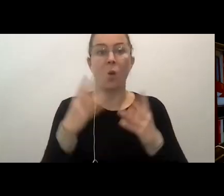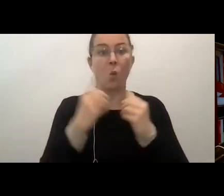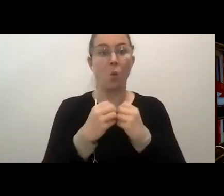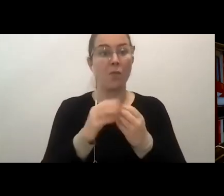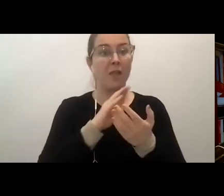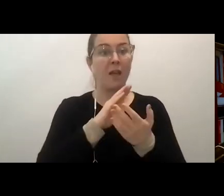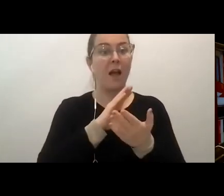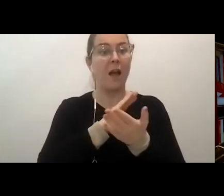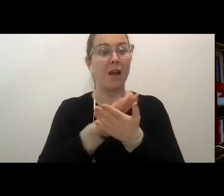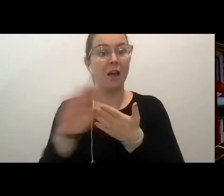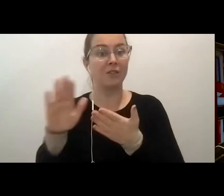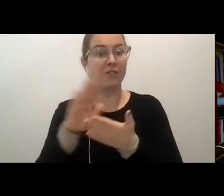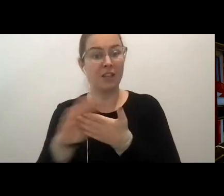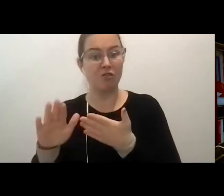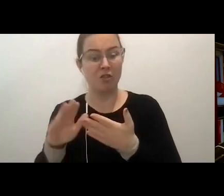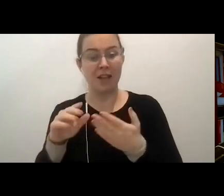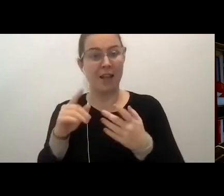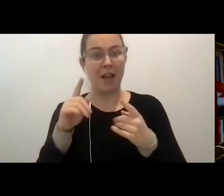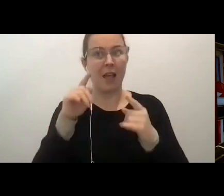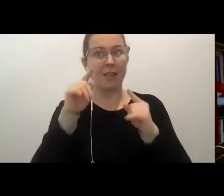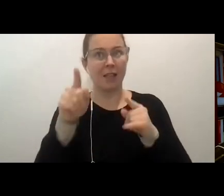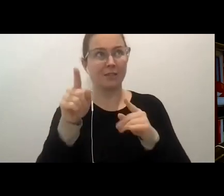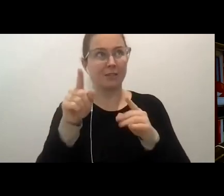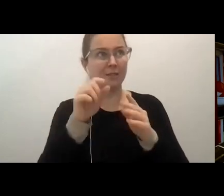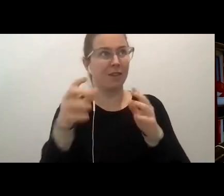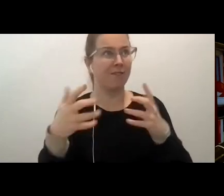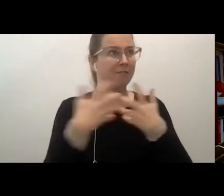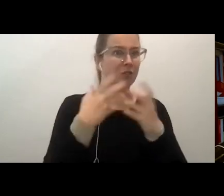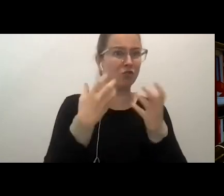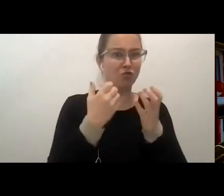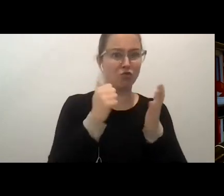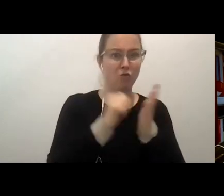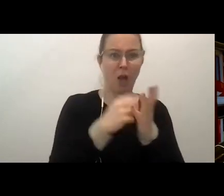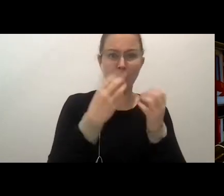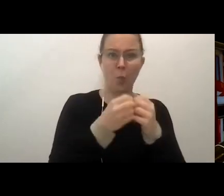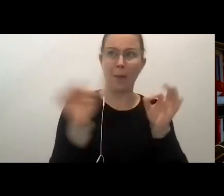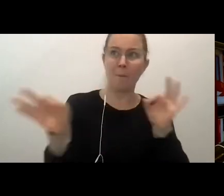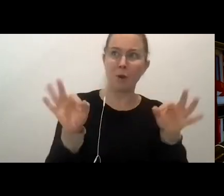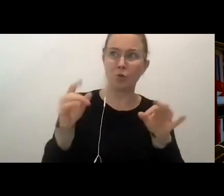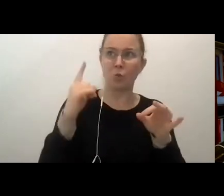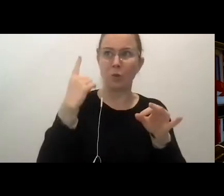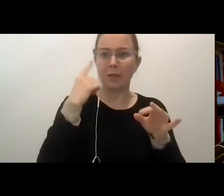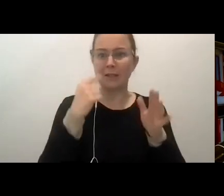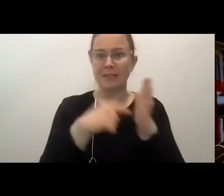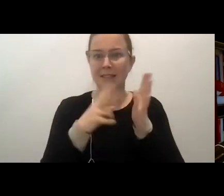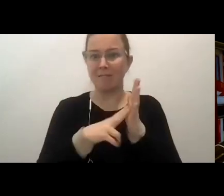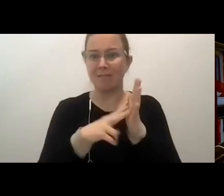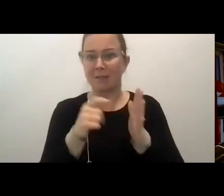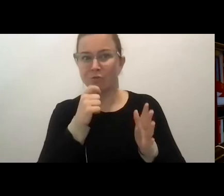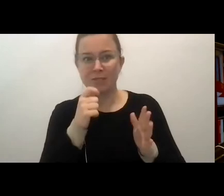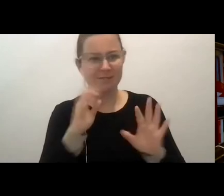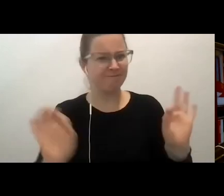did not fit in with that. So I got away with it for a long time.